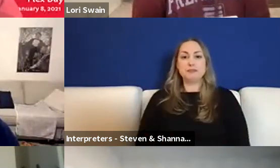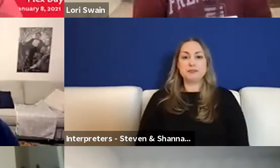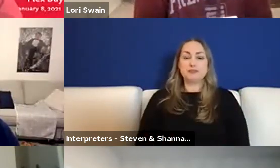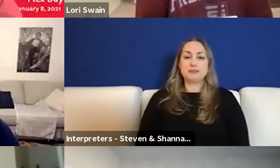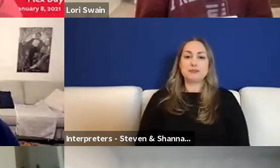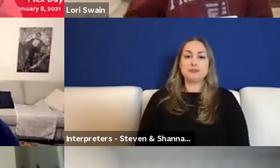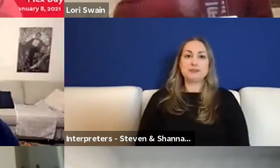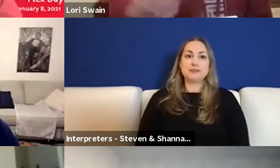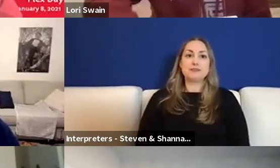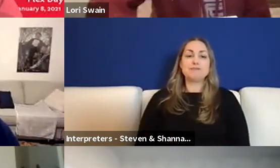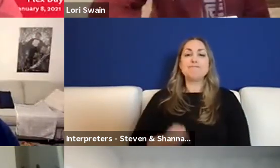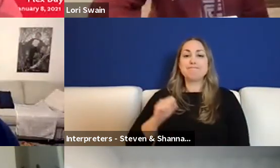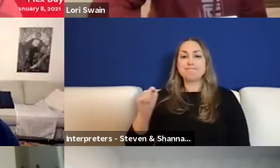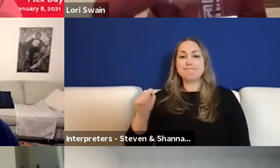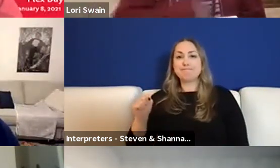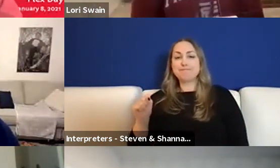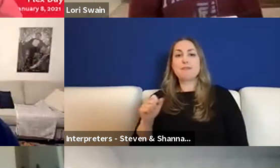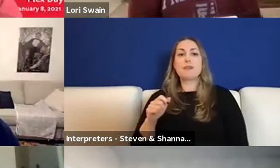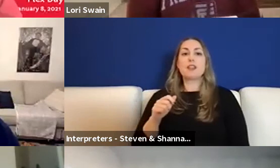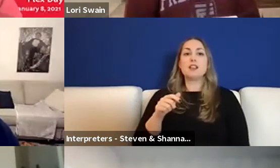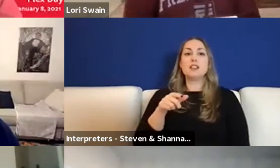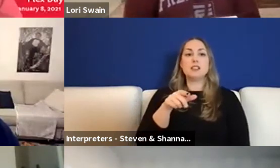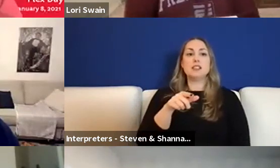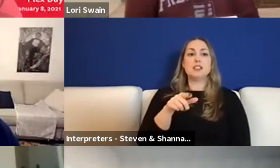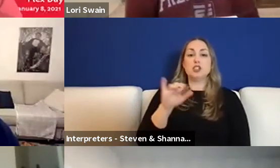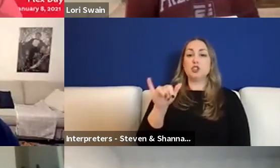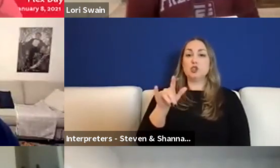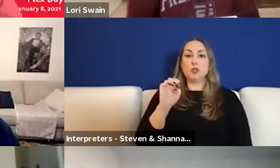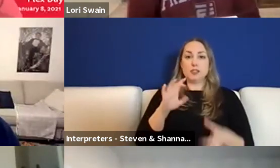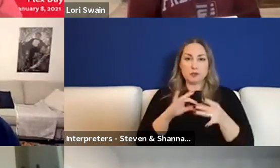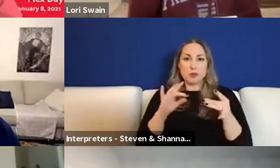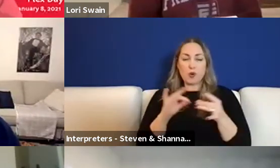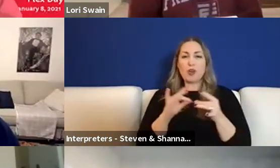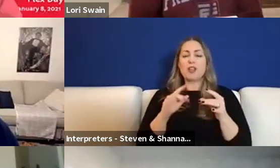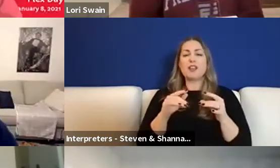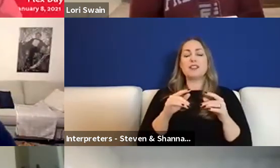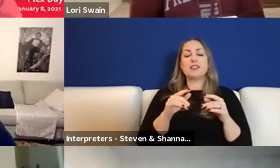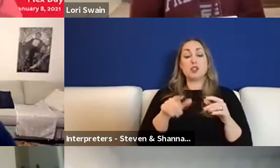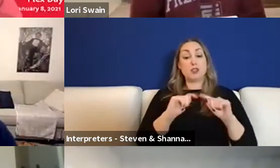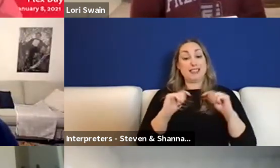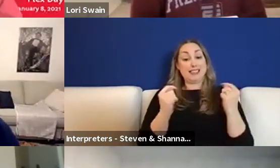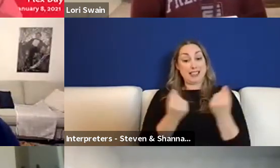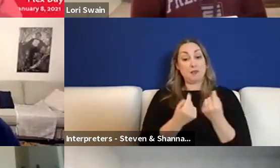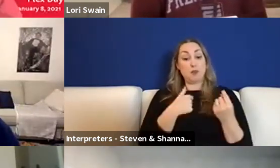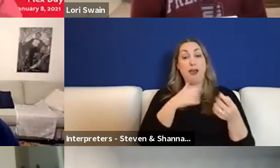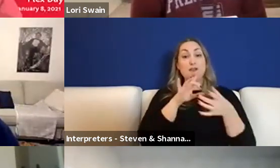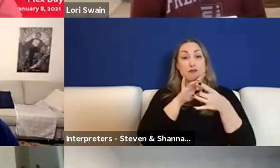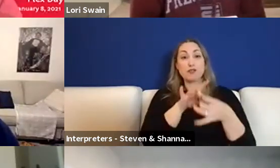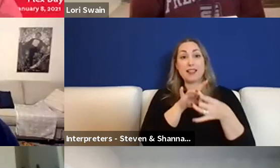I would say just to add, one of the best things about being on a team is you have the relationships, but they're very isolated